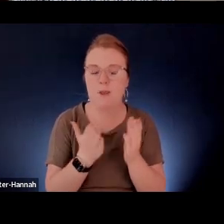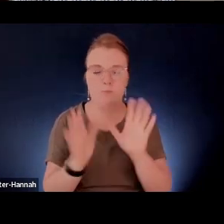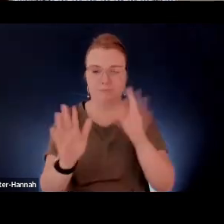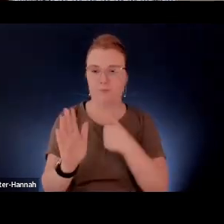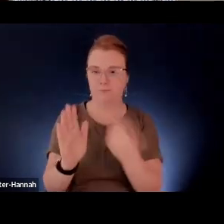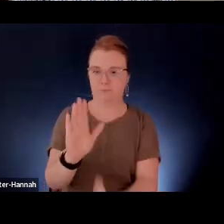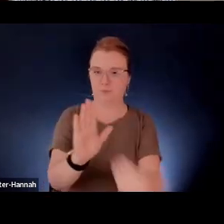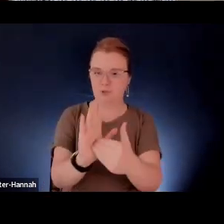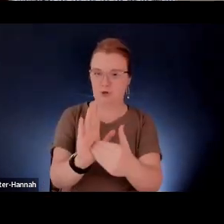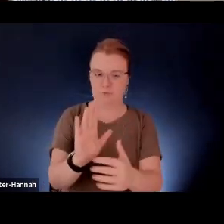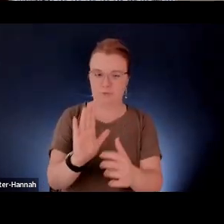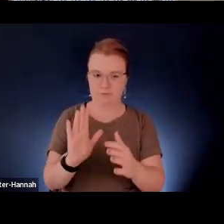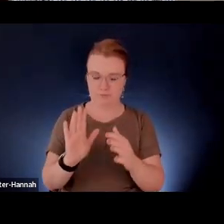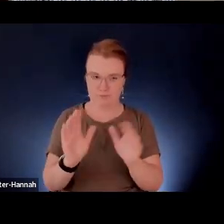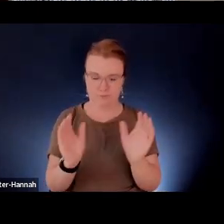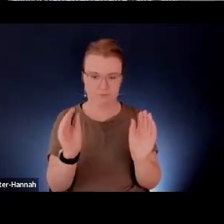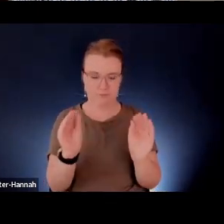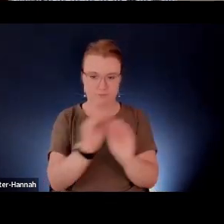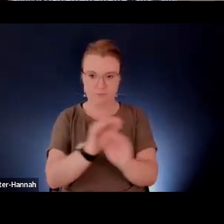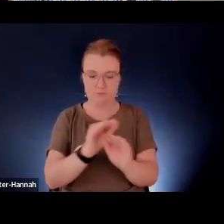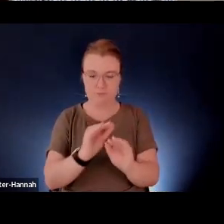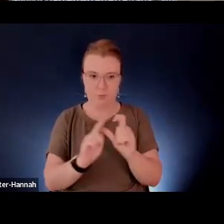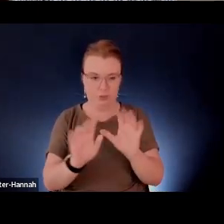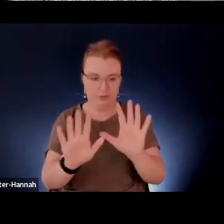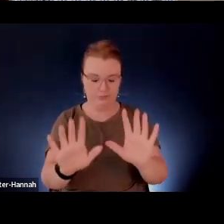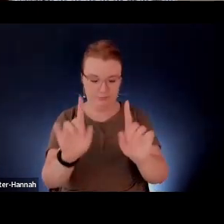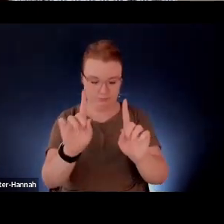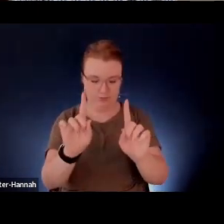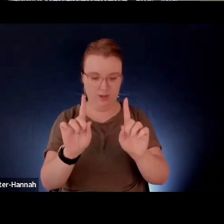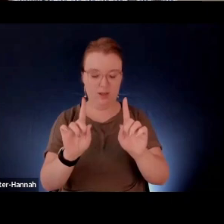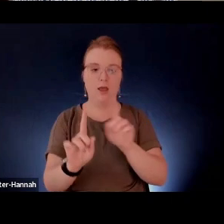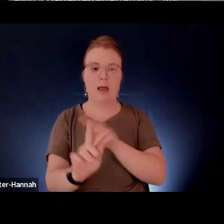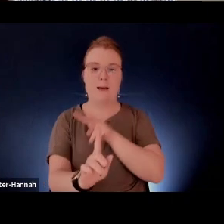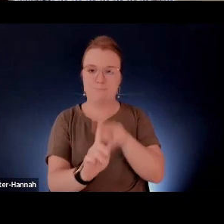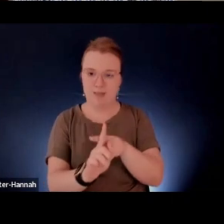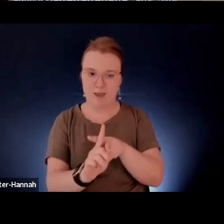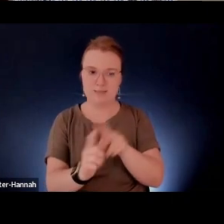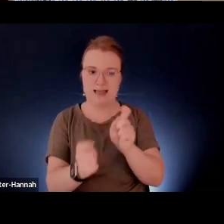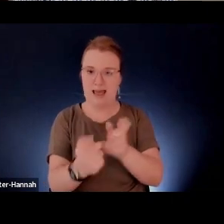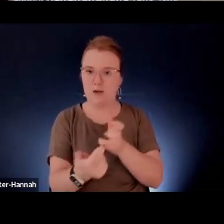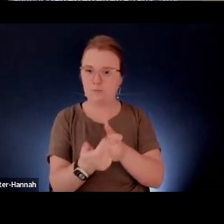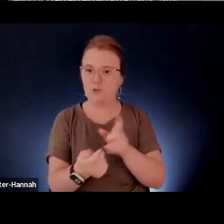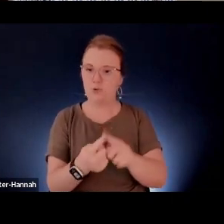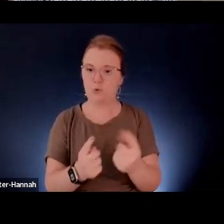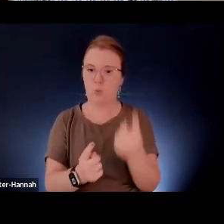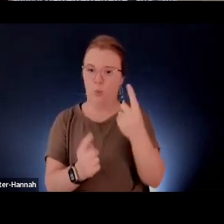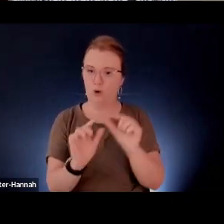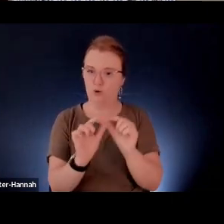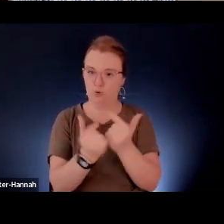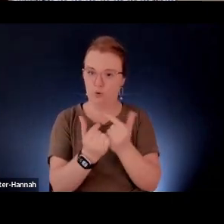I'd have to wordsmith that a little bit. I would say applies adaptations to one group of people